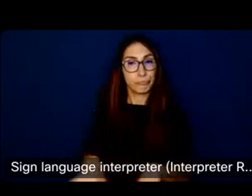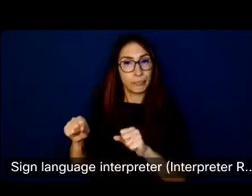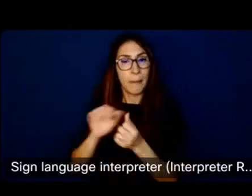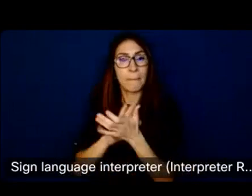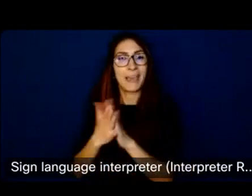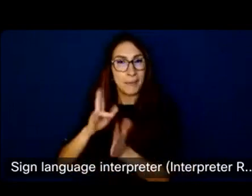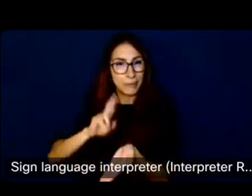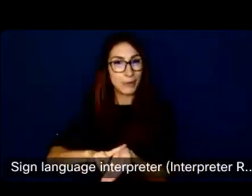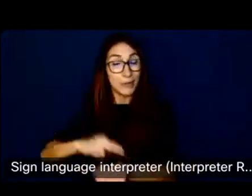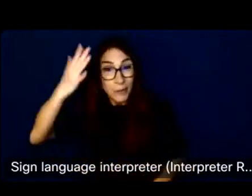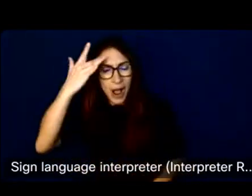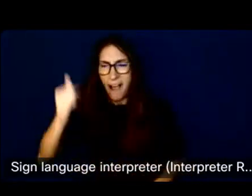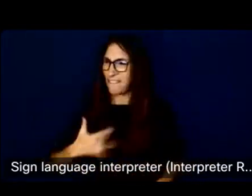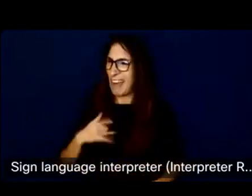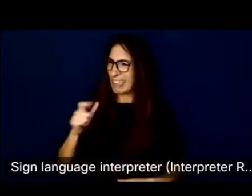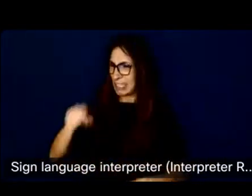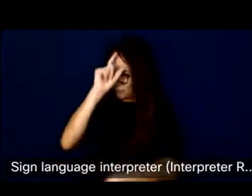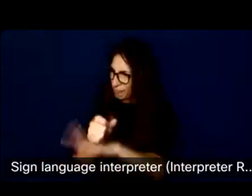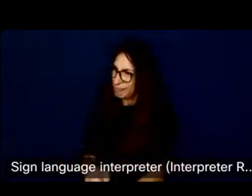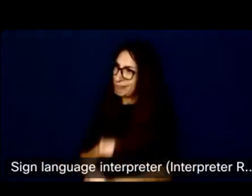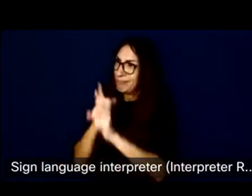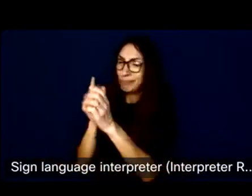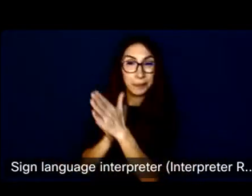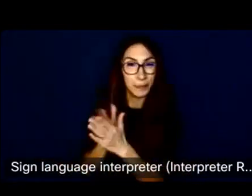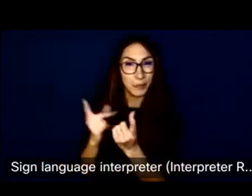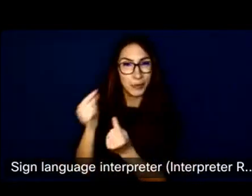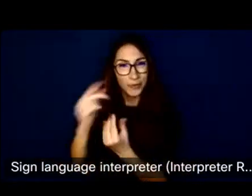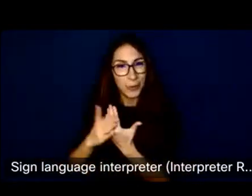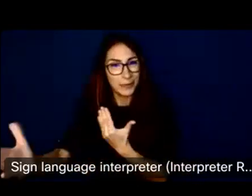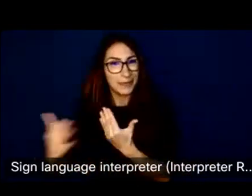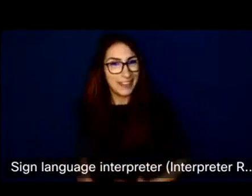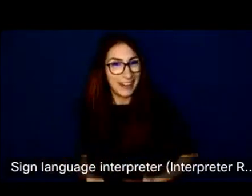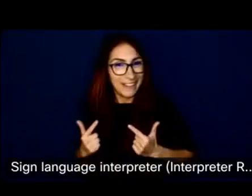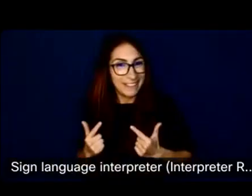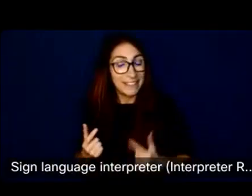rest of my life. But it ends up being in the funny way that